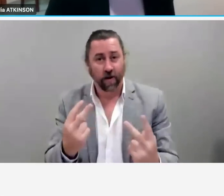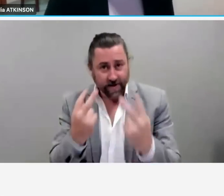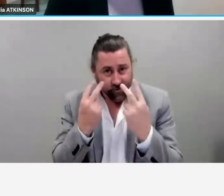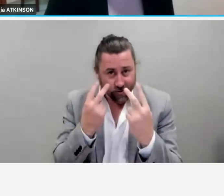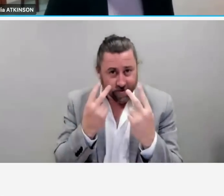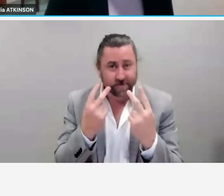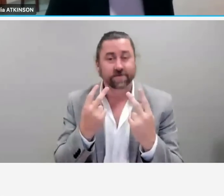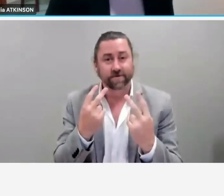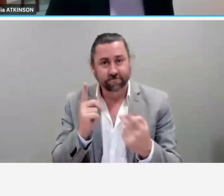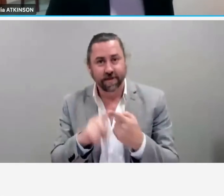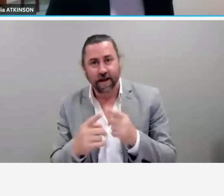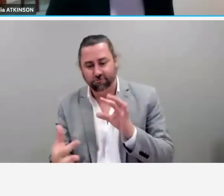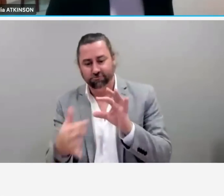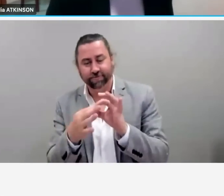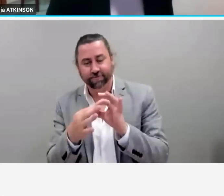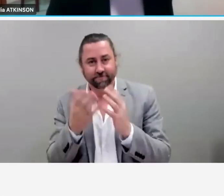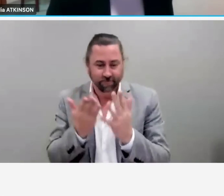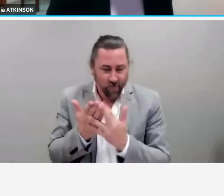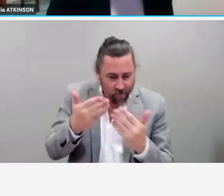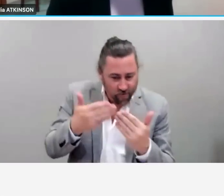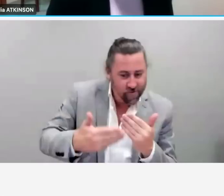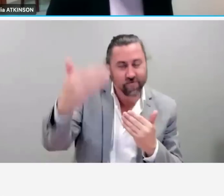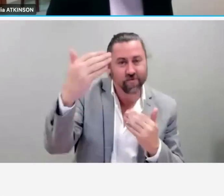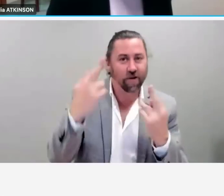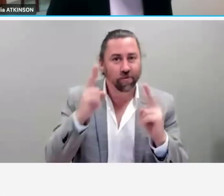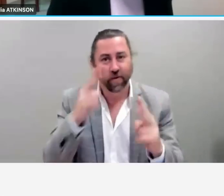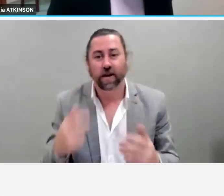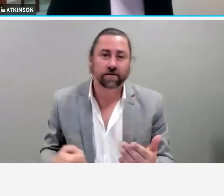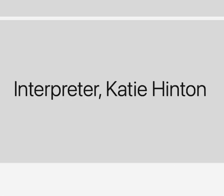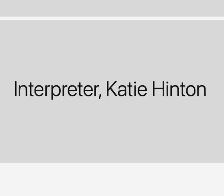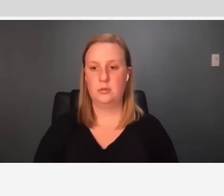continued engagement over the course of this work. So I will throw back to Nick.